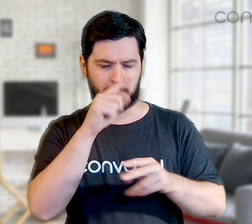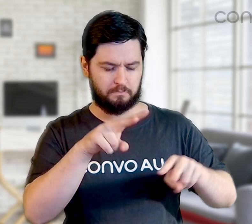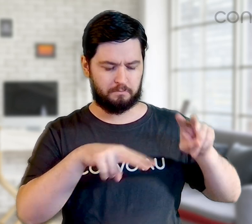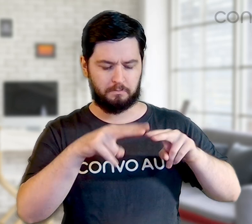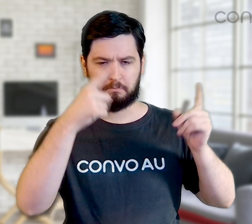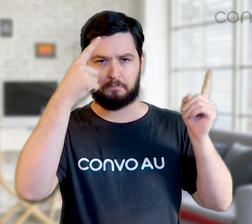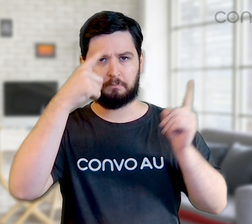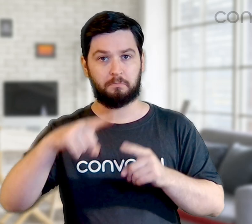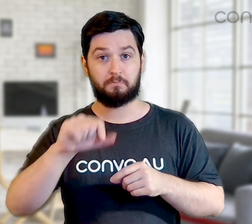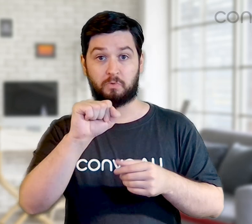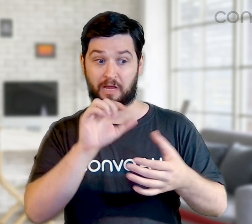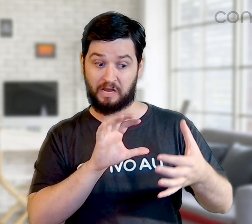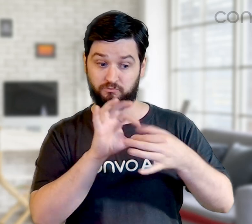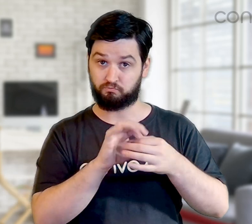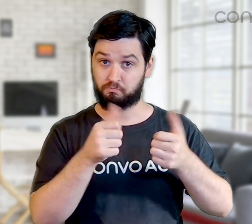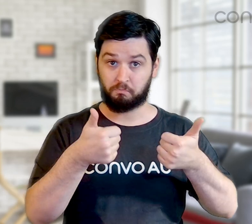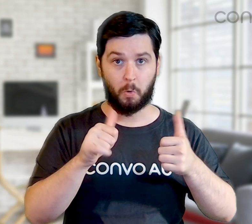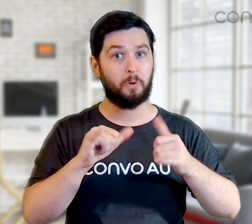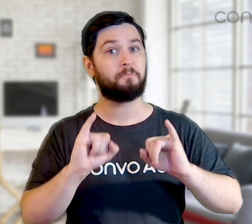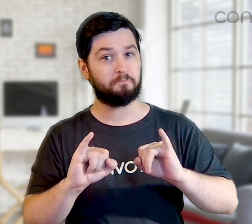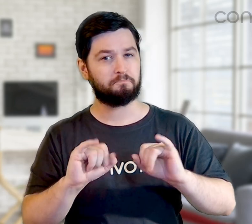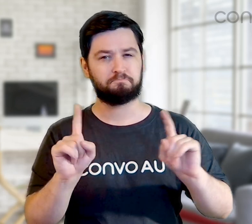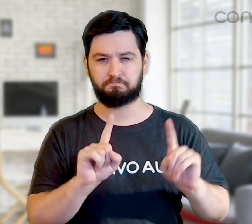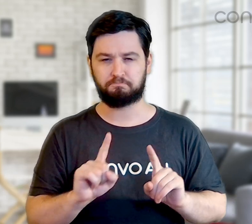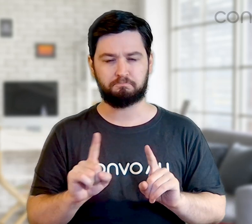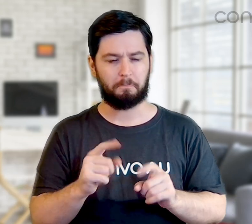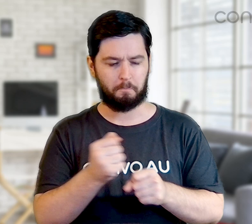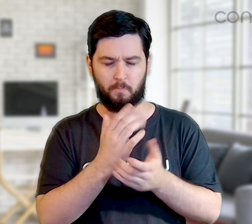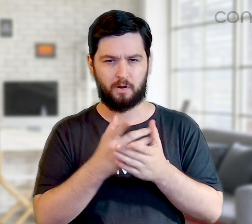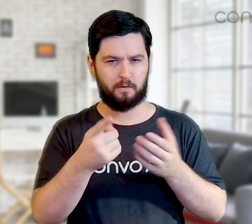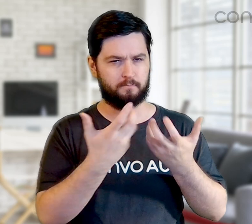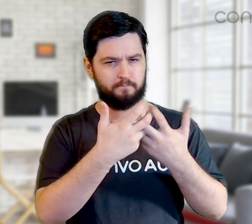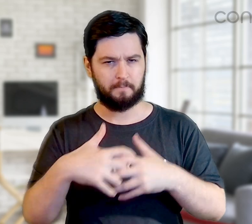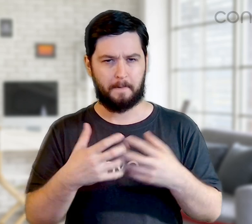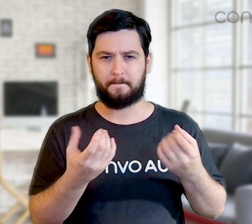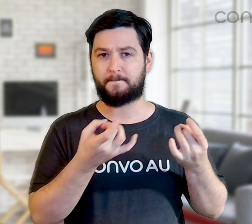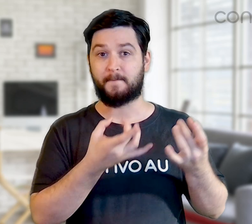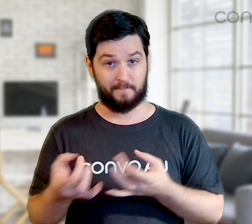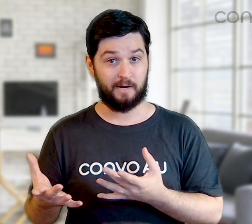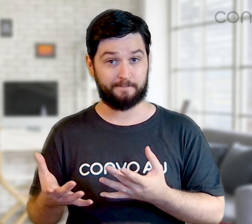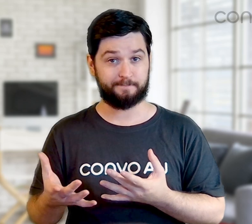and help prepare your connection in advance.